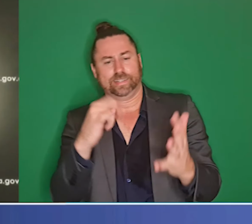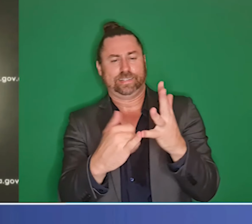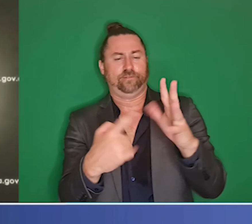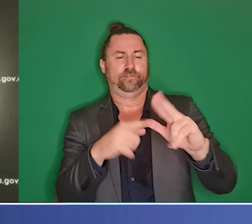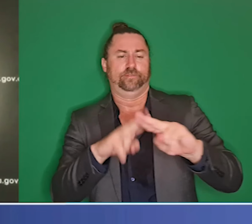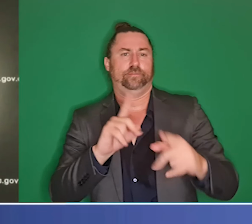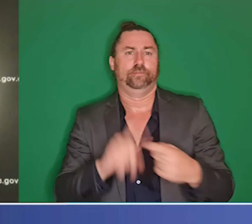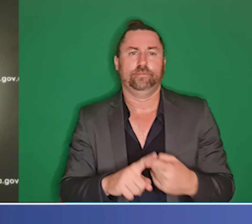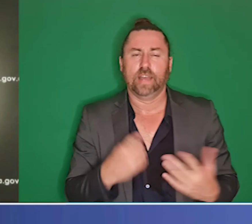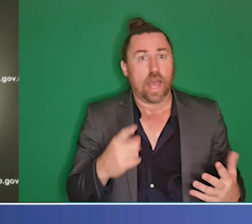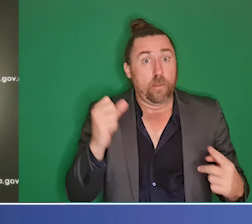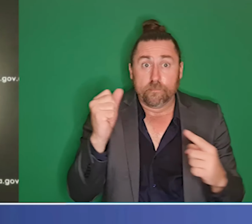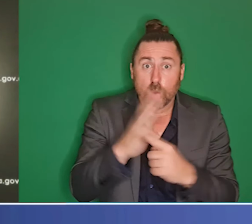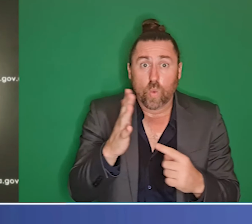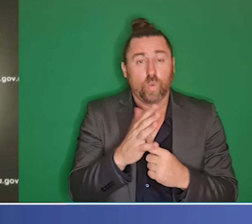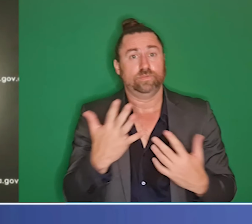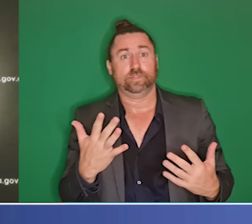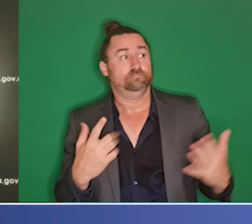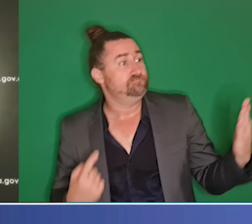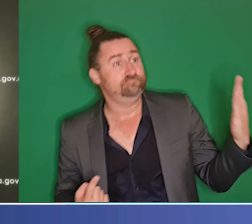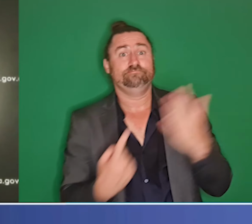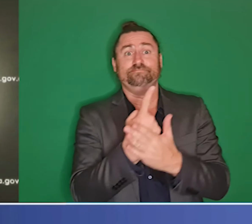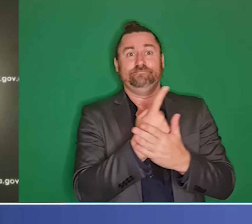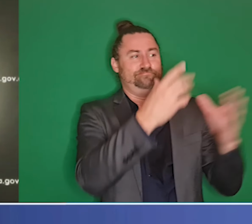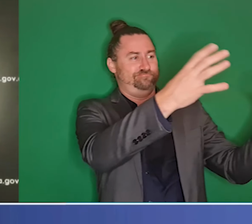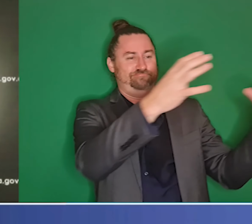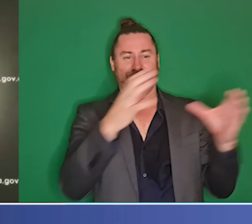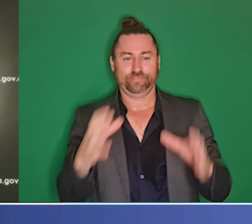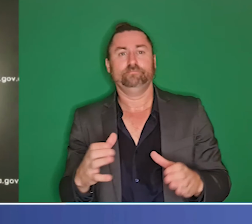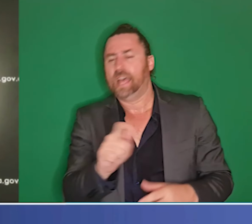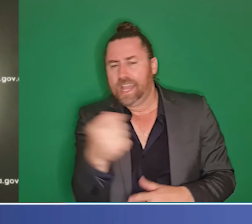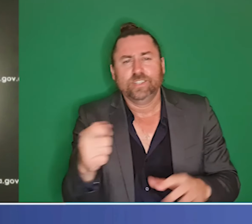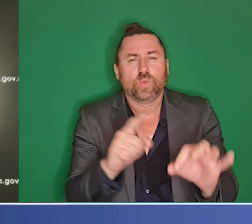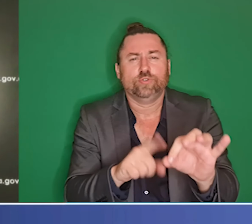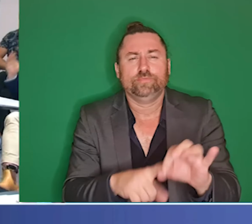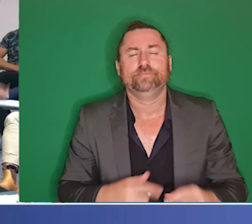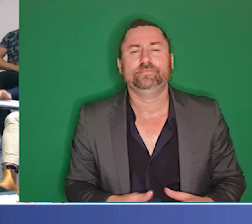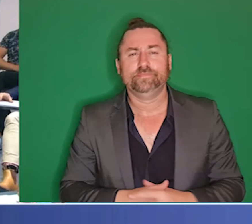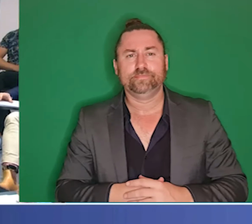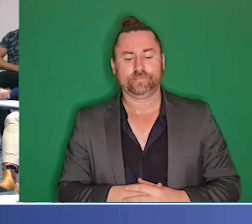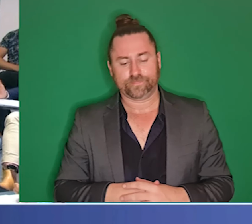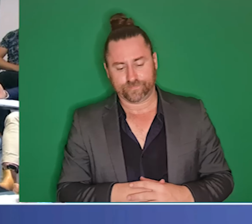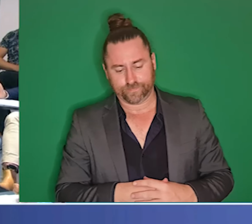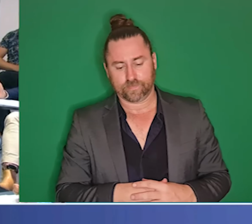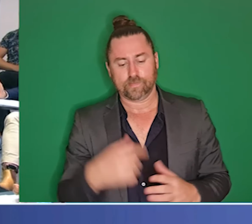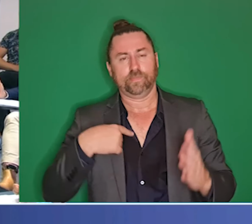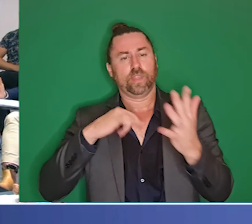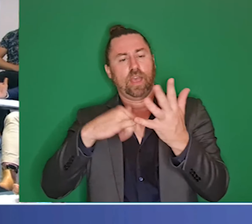most important, and most readily-available resource. Next, please. (UNKNOWN), Sky News.